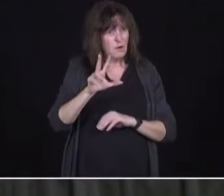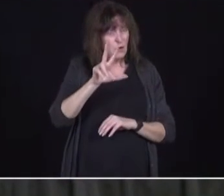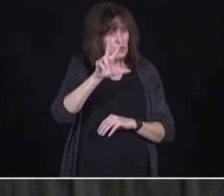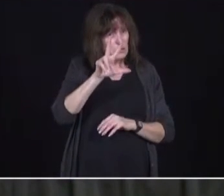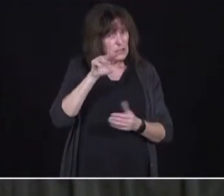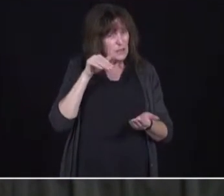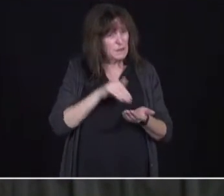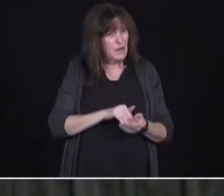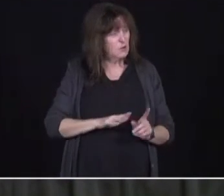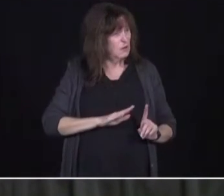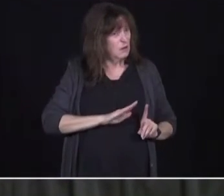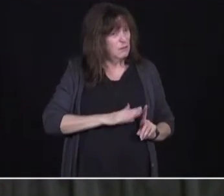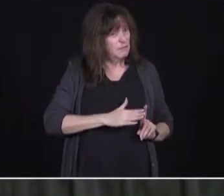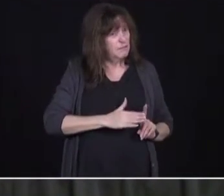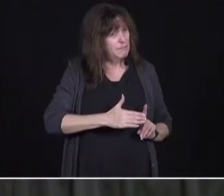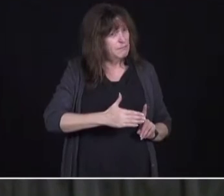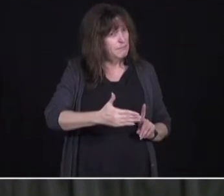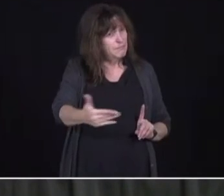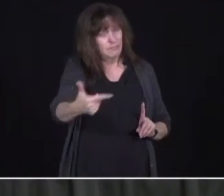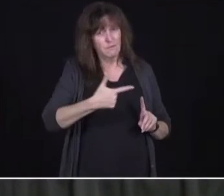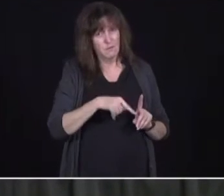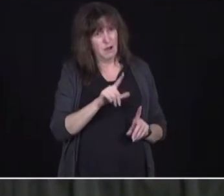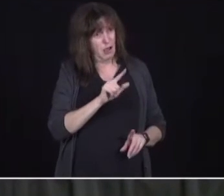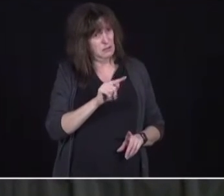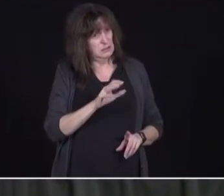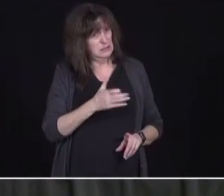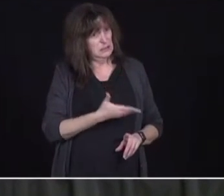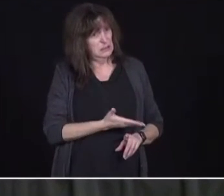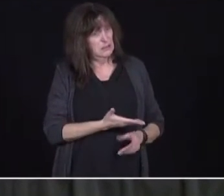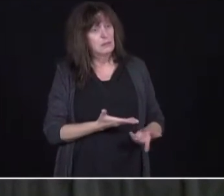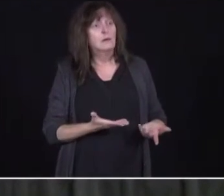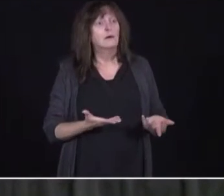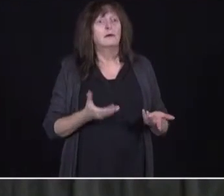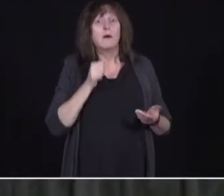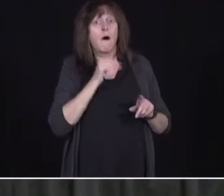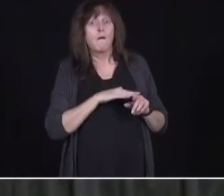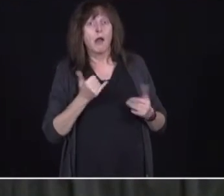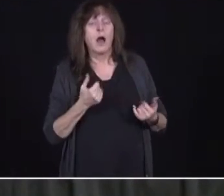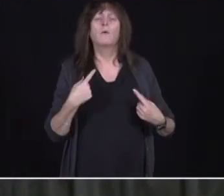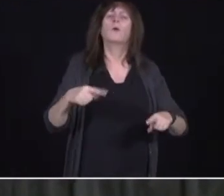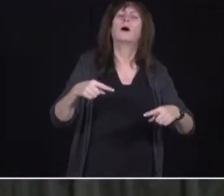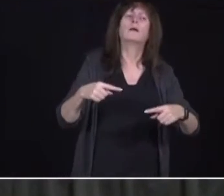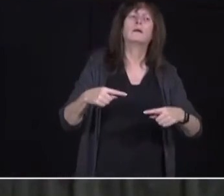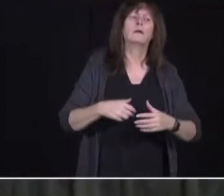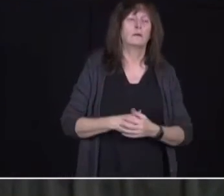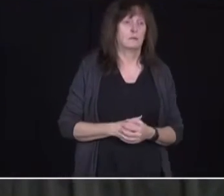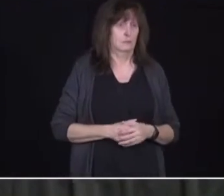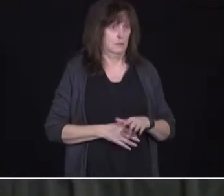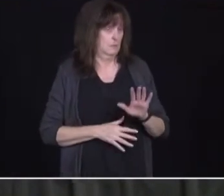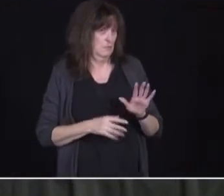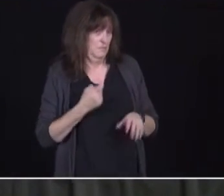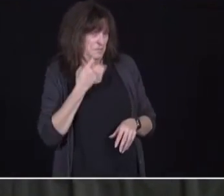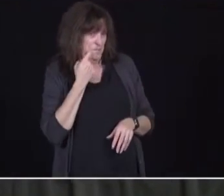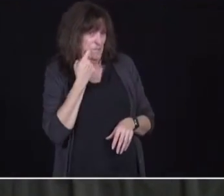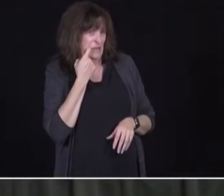deaths now in long-term care. If not now, when? Premier Ford: Well Stephanie again I just got off the